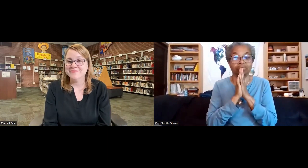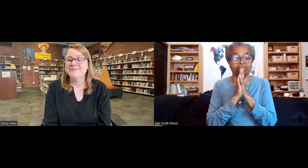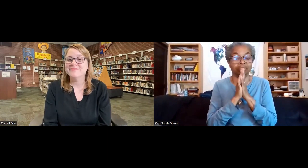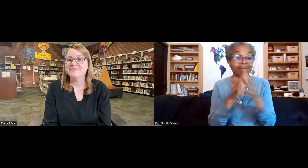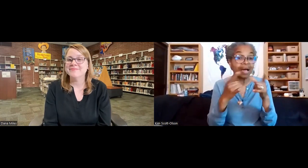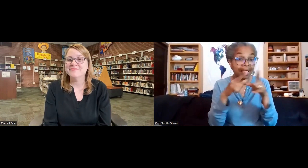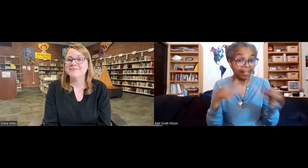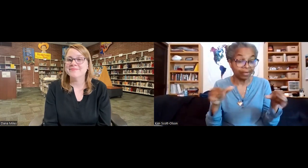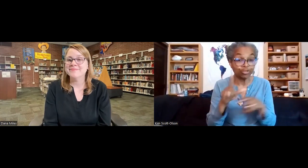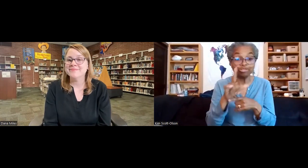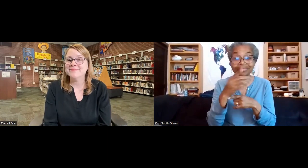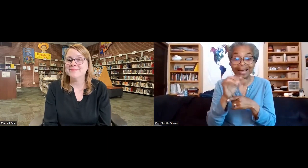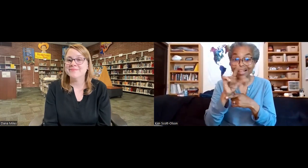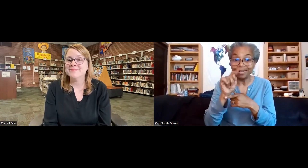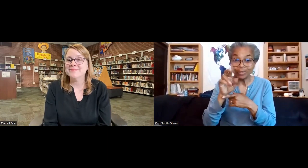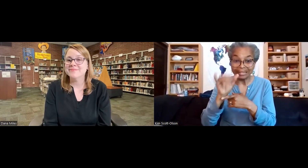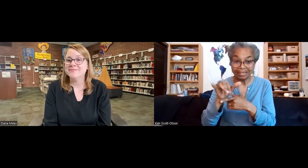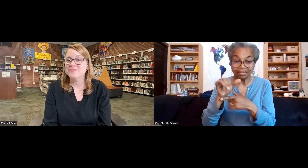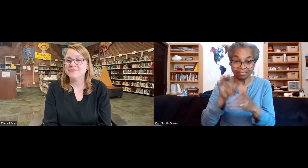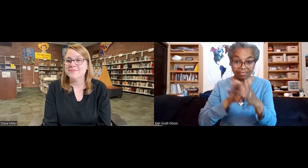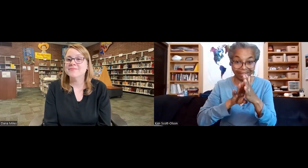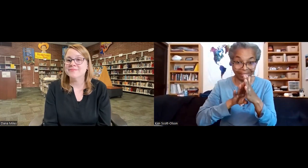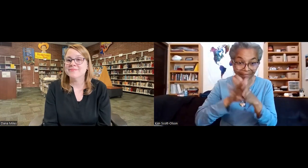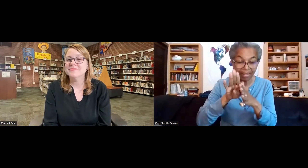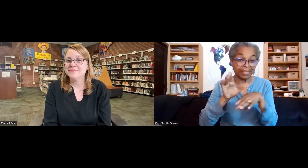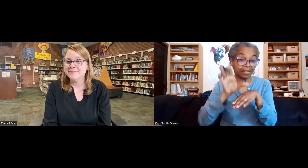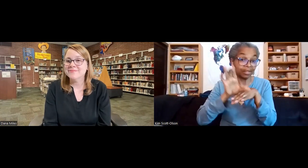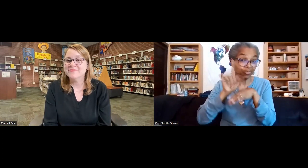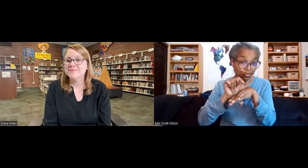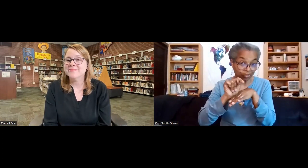a language and literacy development consultant